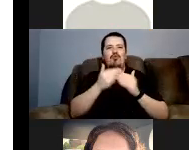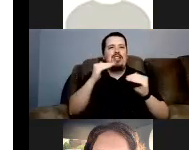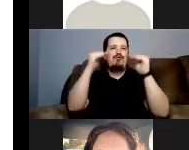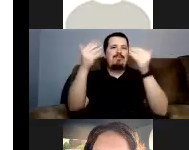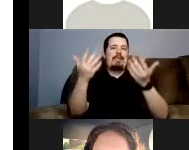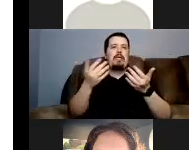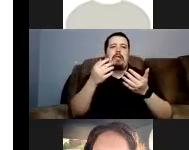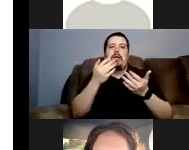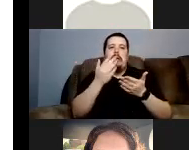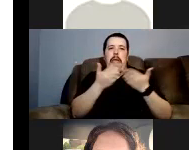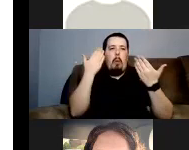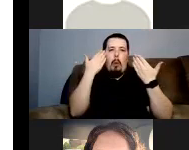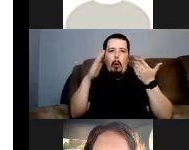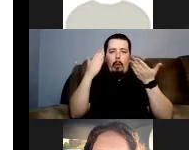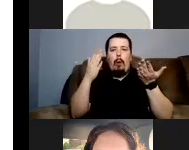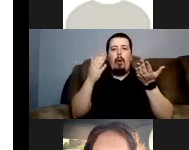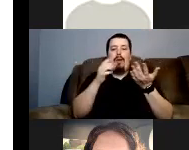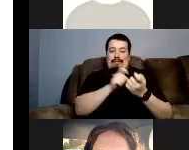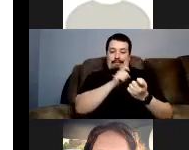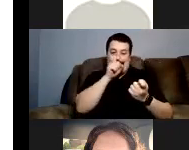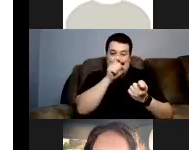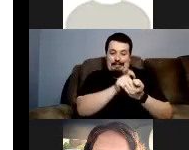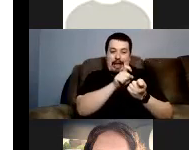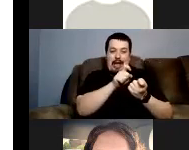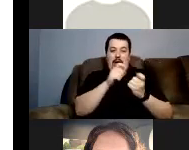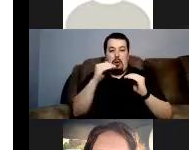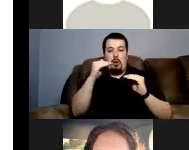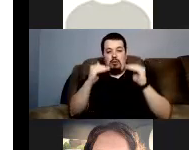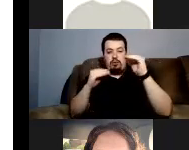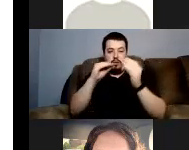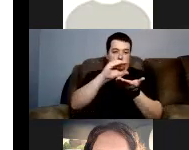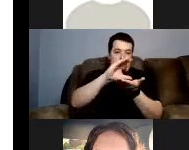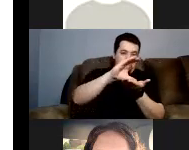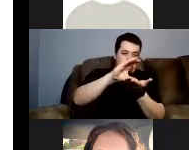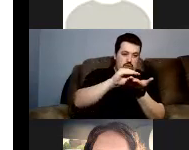we don't know exactly the degree of weights we don't know how big each weight will b